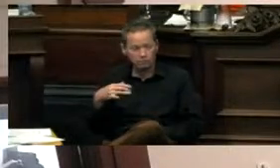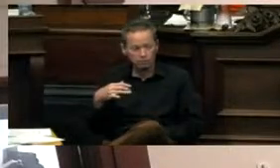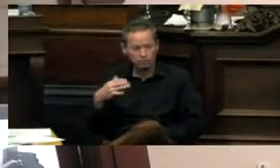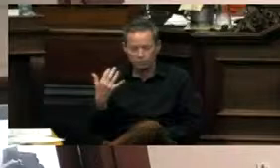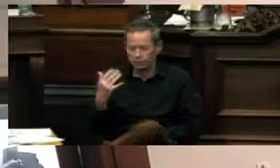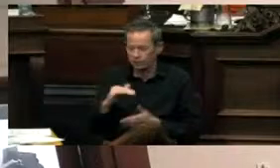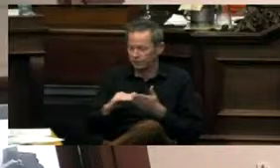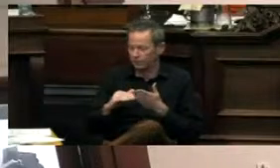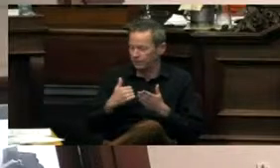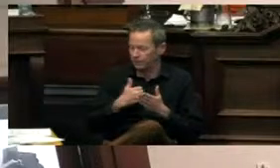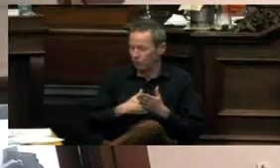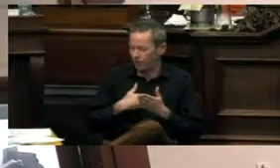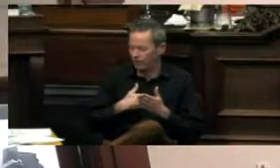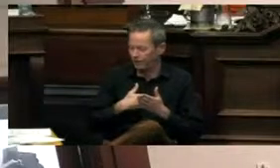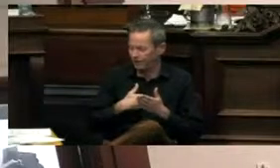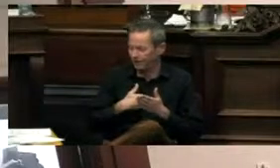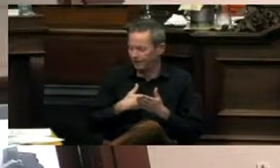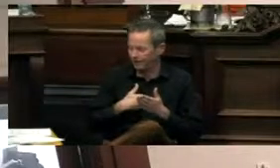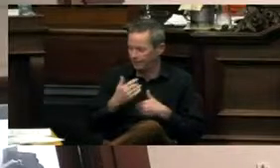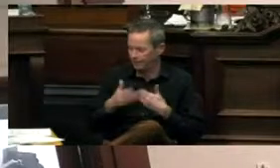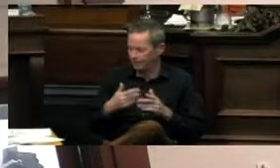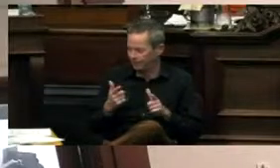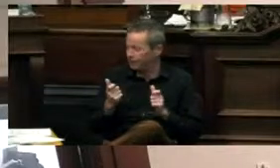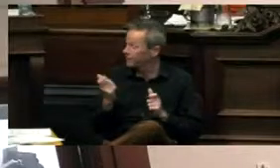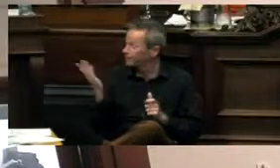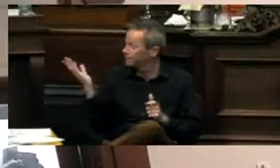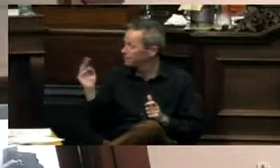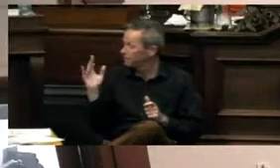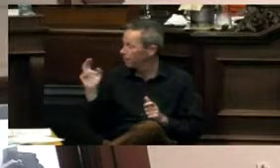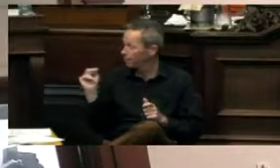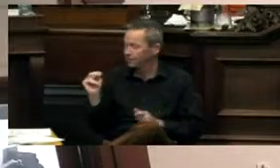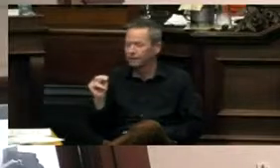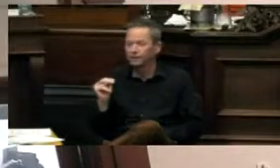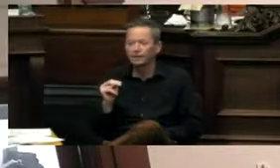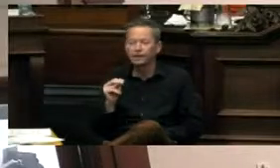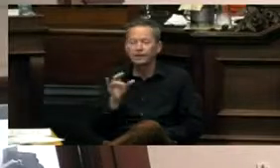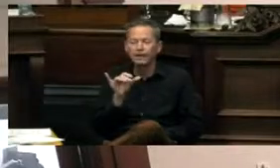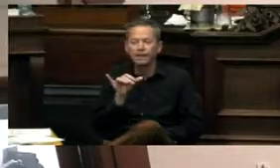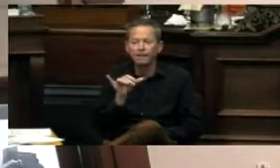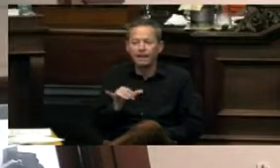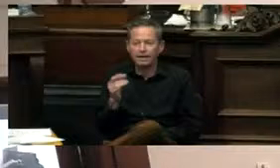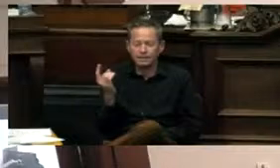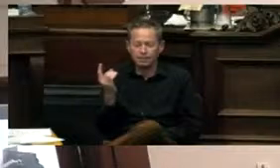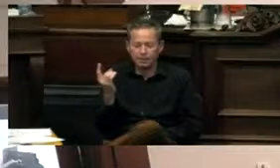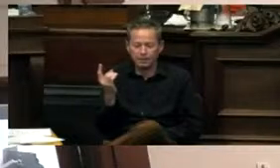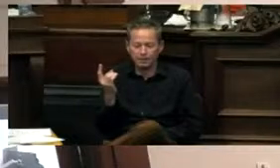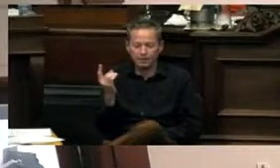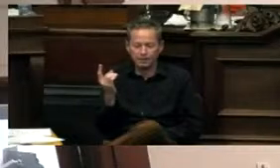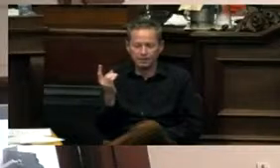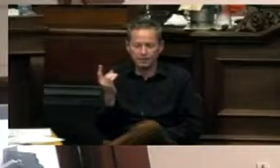now we vote on introductory number 450. Can we have discussion. Yes. Excuse me.